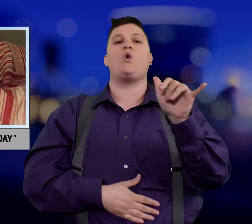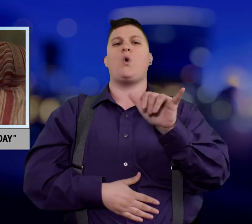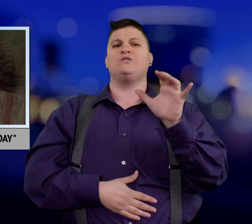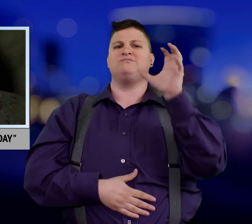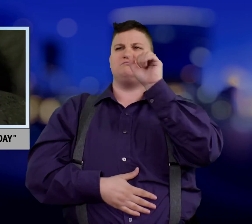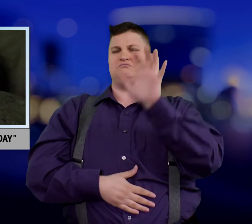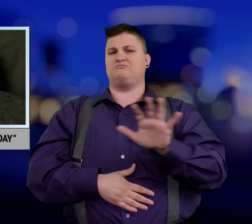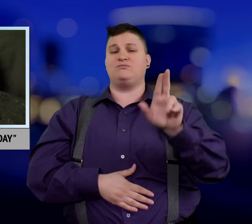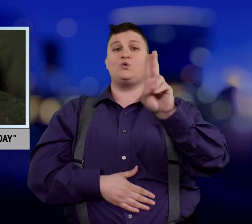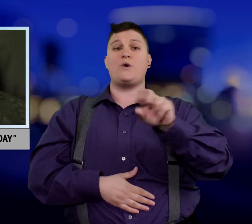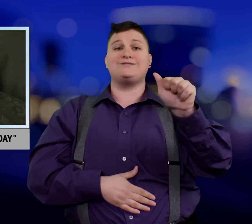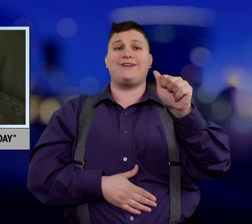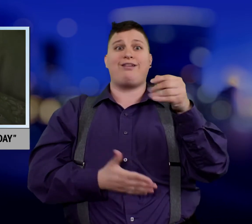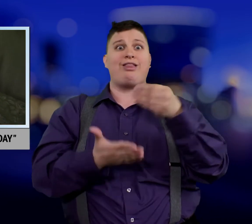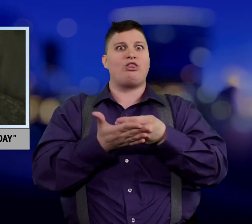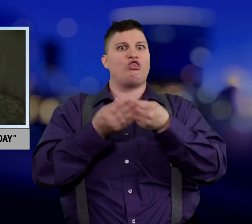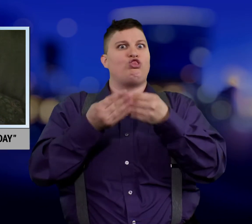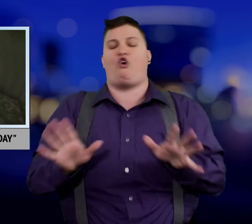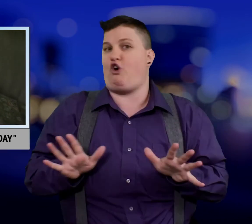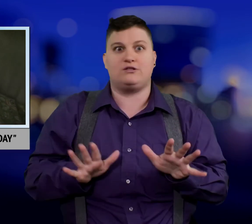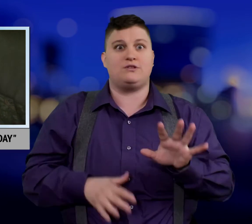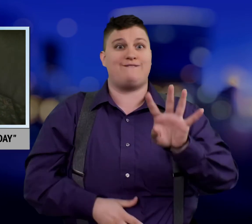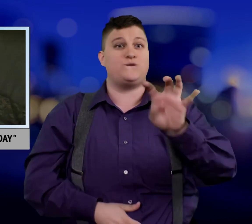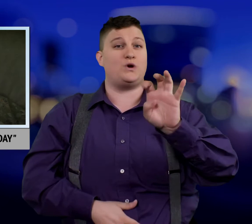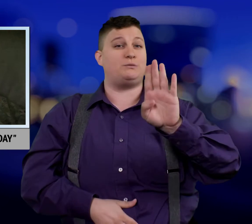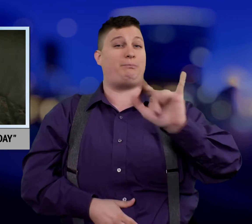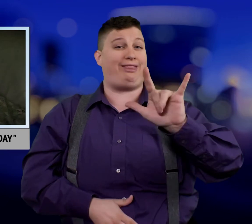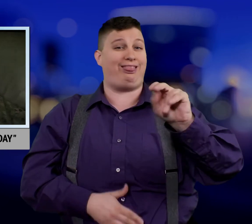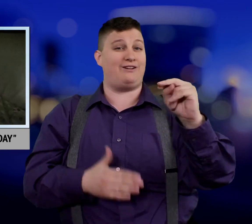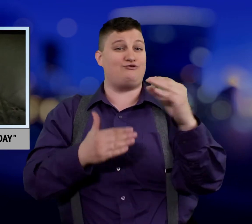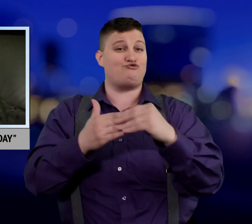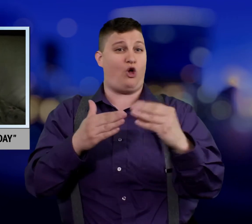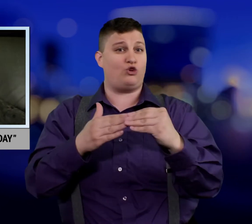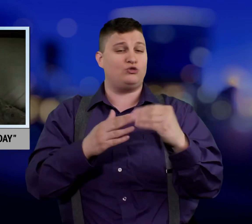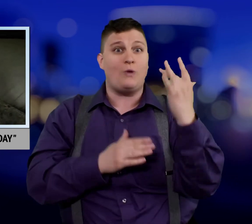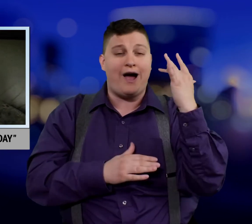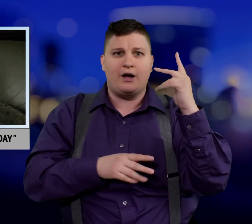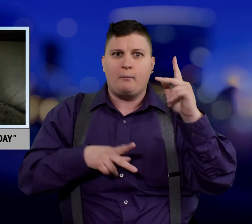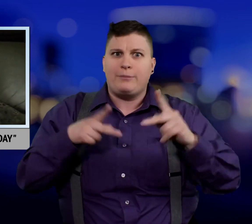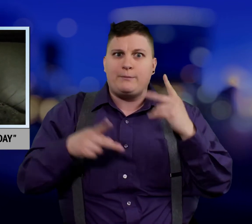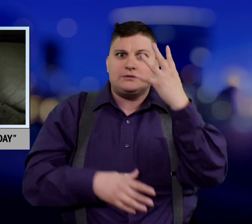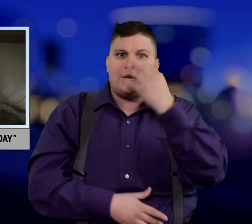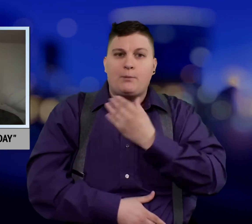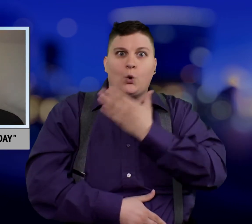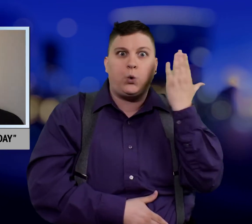It is also estimated sleep deprivation costs the US $400 billion in lost productivity on